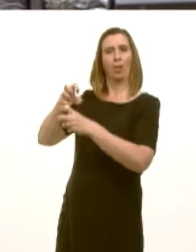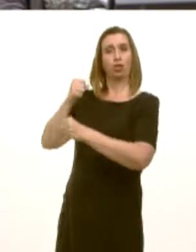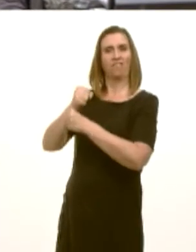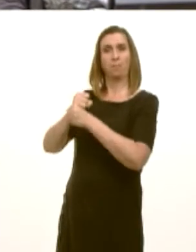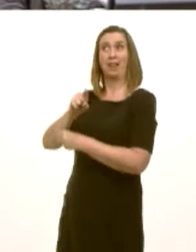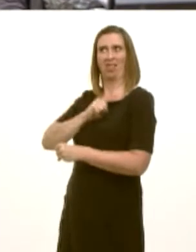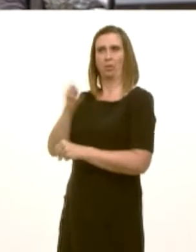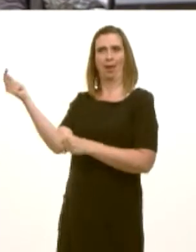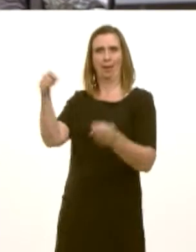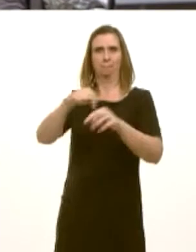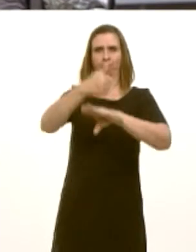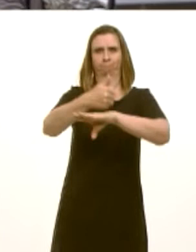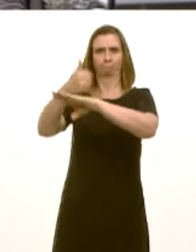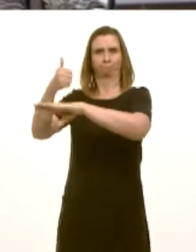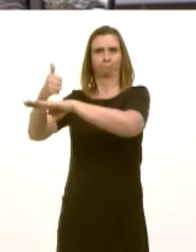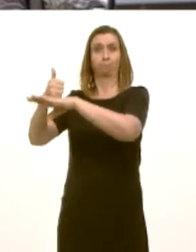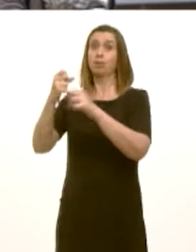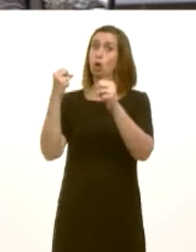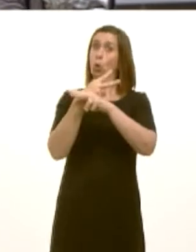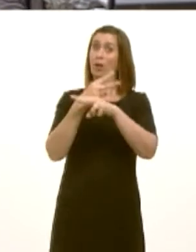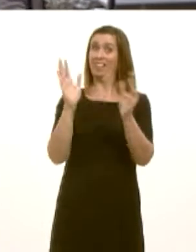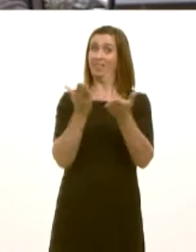There are some parts of Wales, for example the Conwy valley, and we also have Surf Snowdonia,